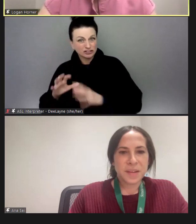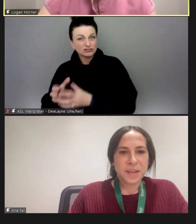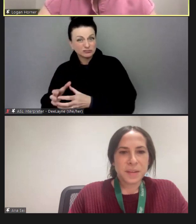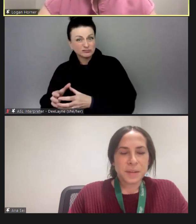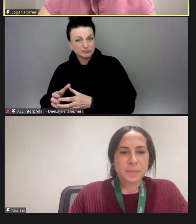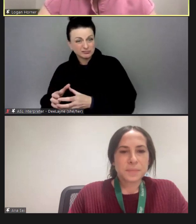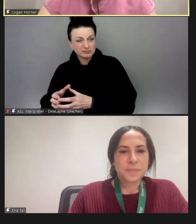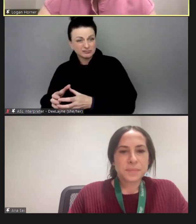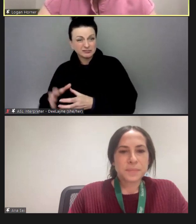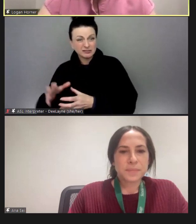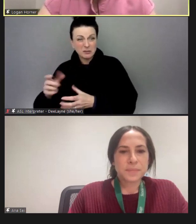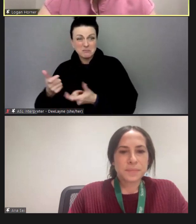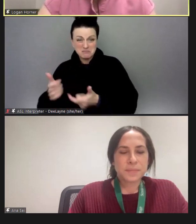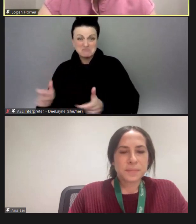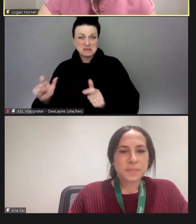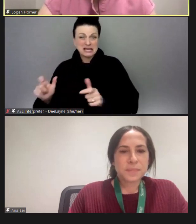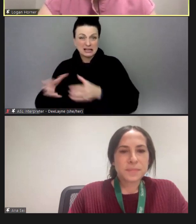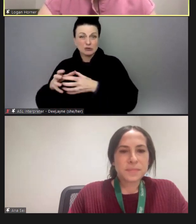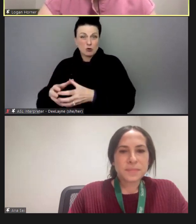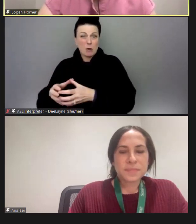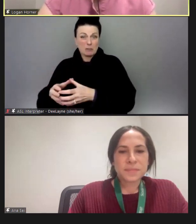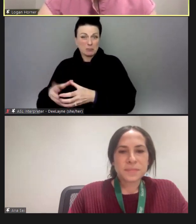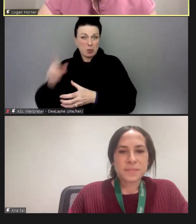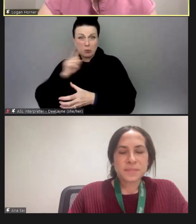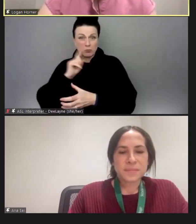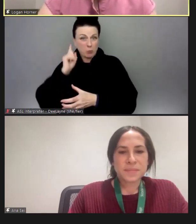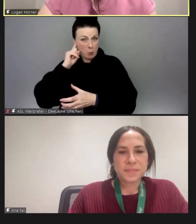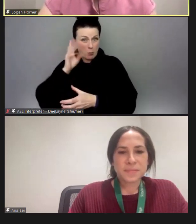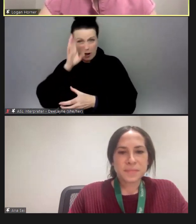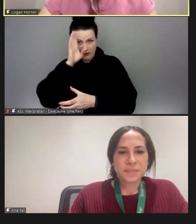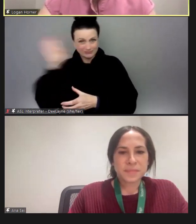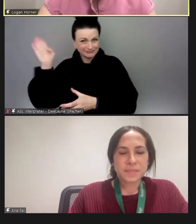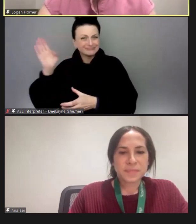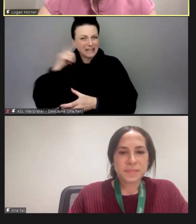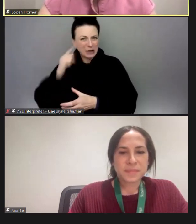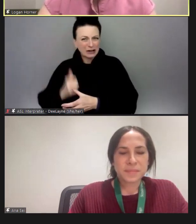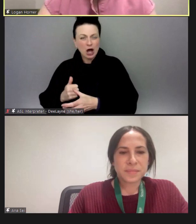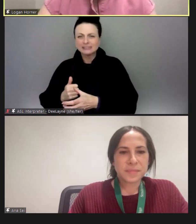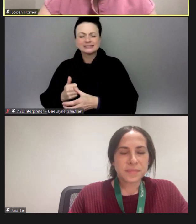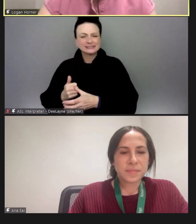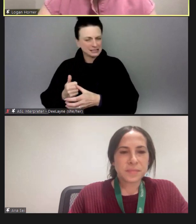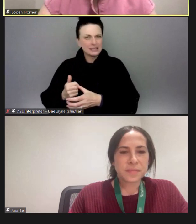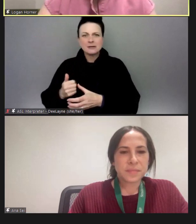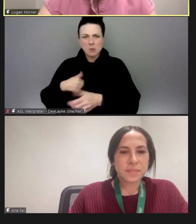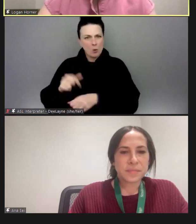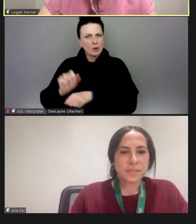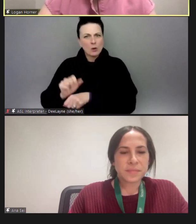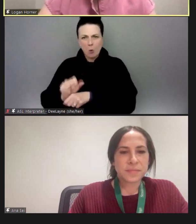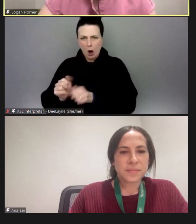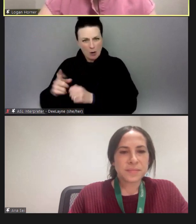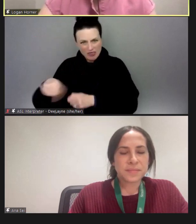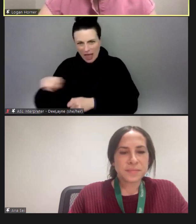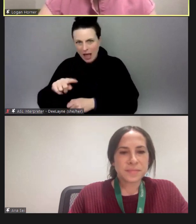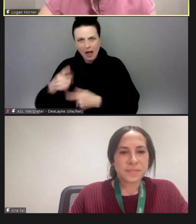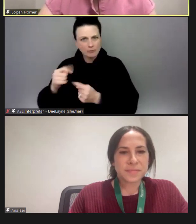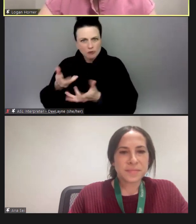unilateral hearing ing loss um that we